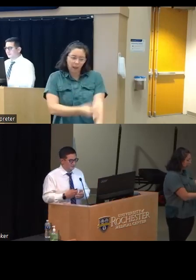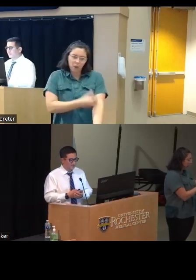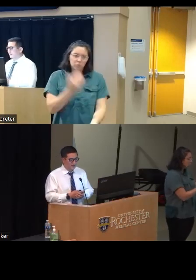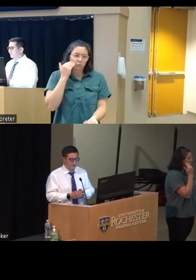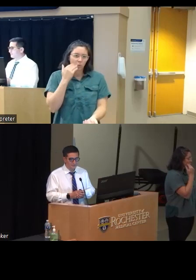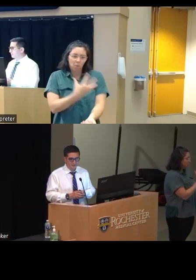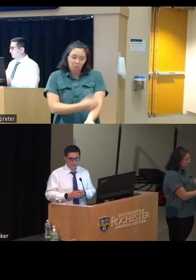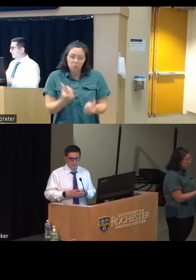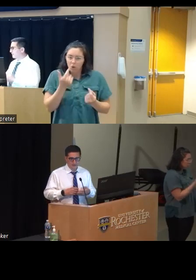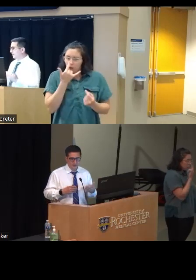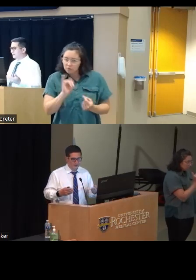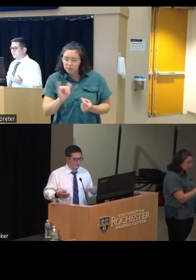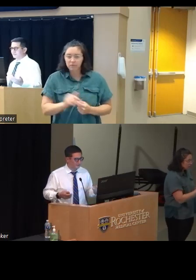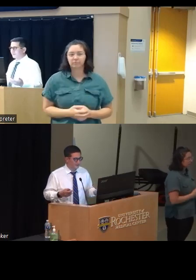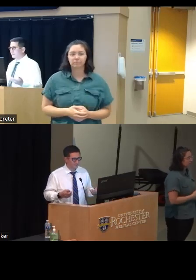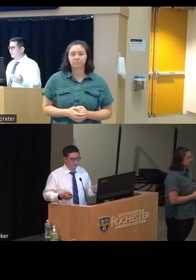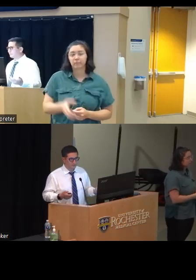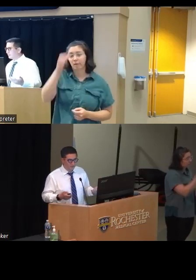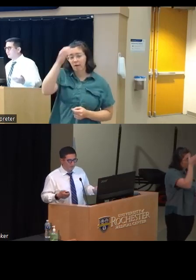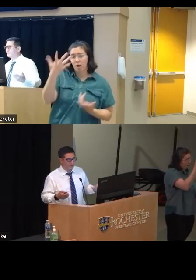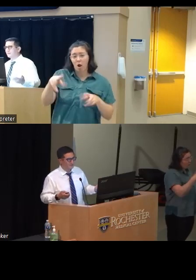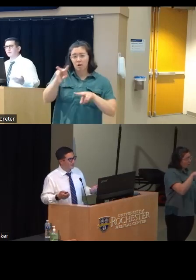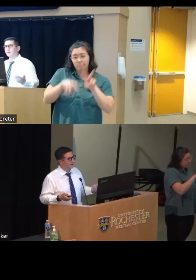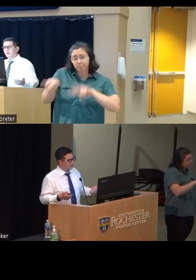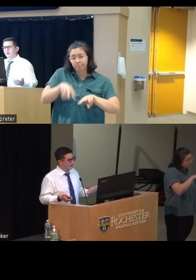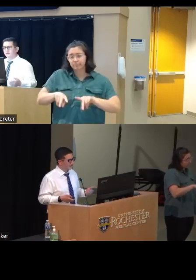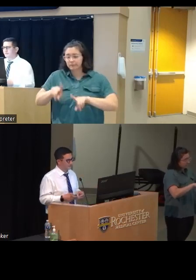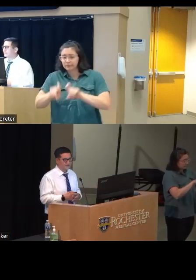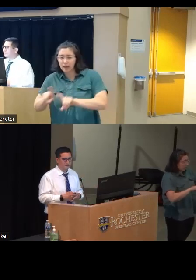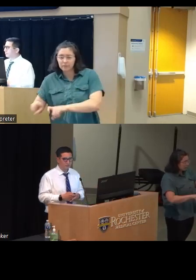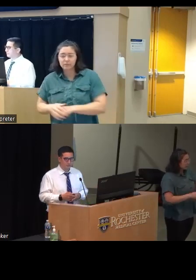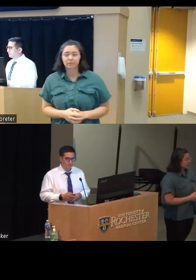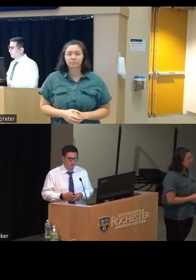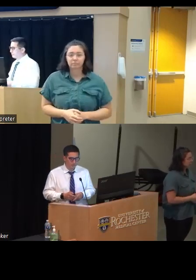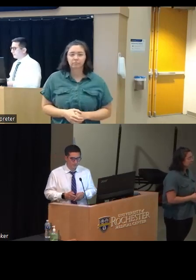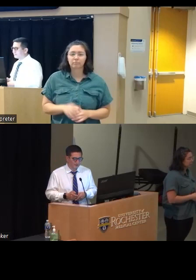some basic Labs you know cognitive exam there you know on bedside cognitive exam they're performing